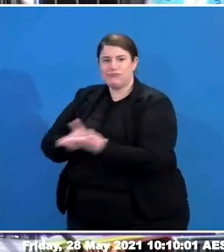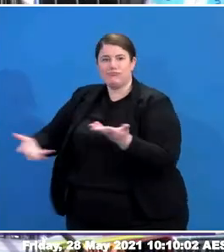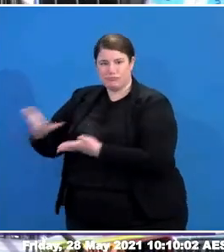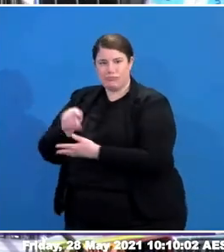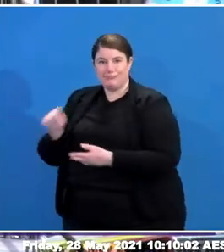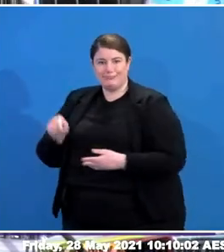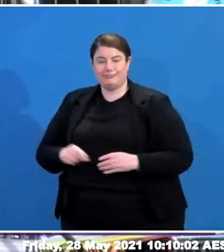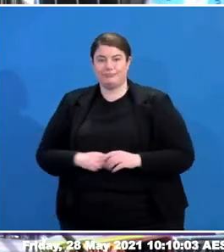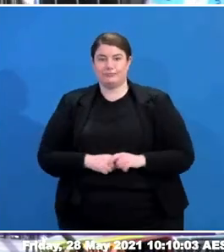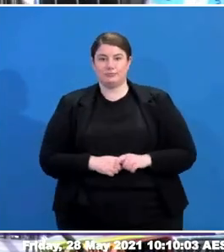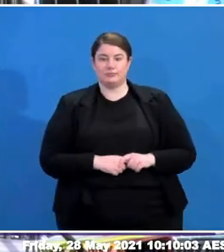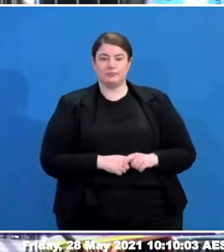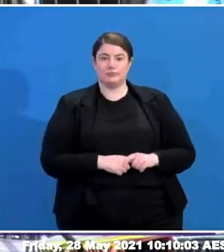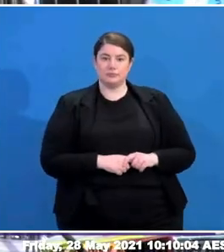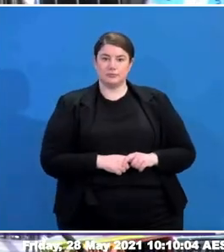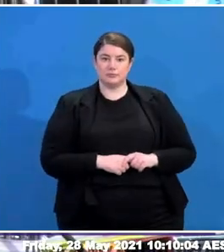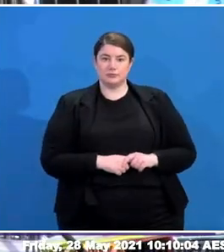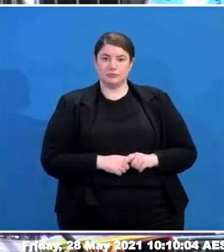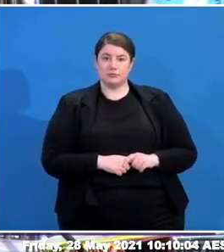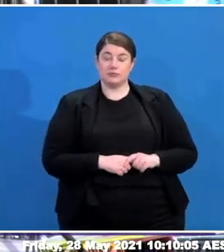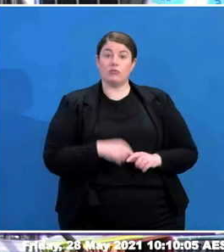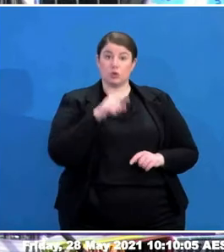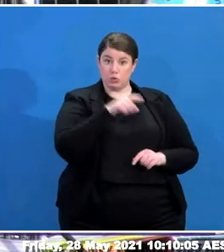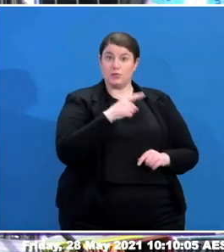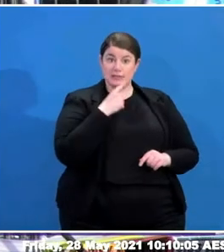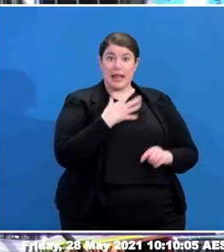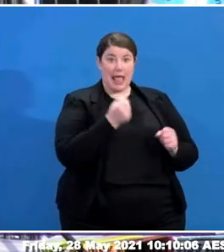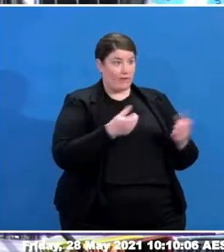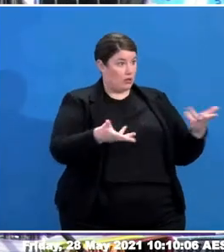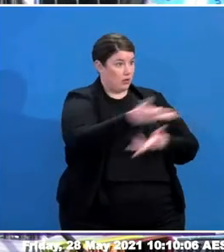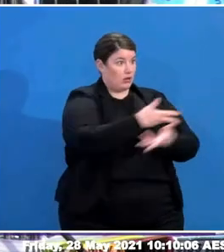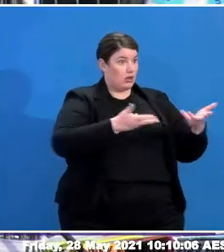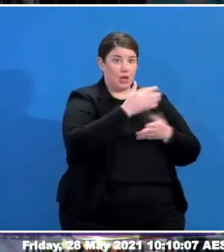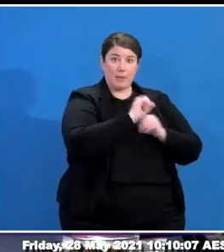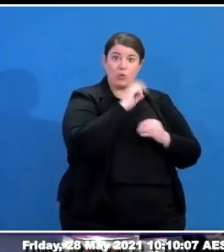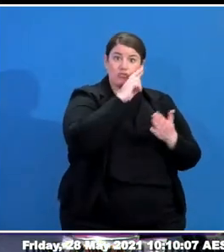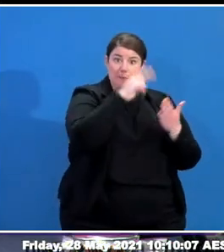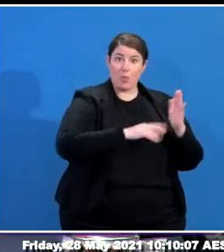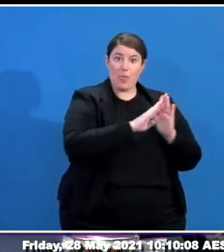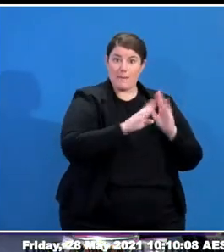And you stand by your evidence that there was a fulsome discussion about your report at the board meeting, do you? Yes.